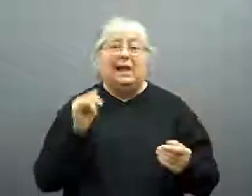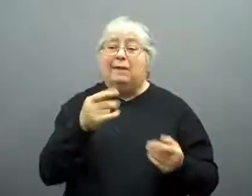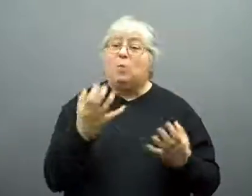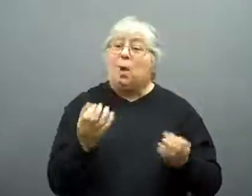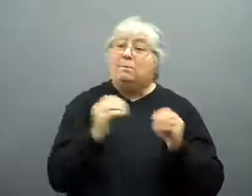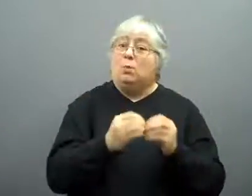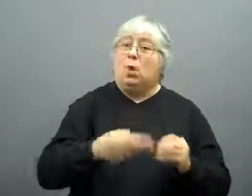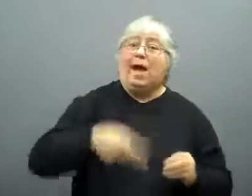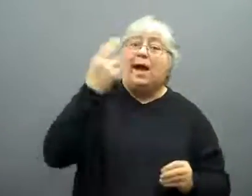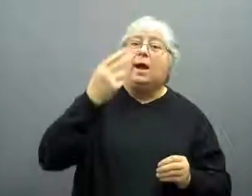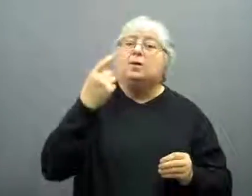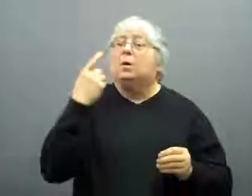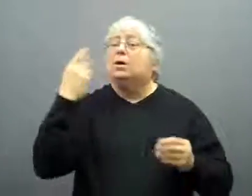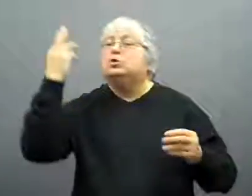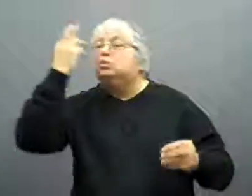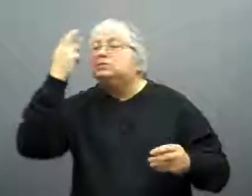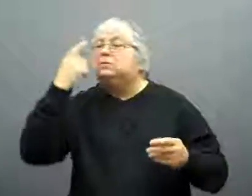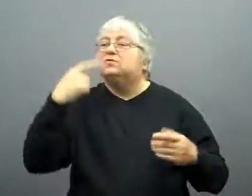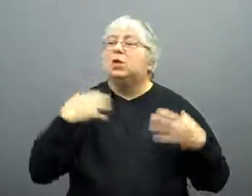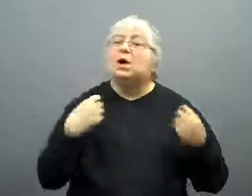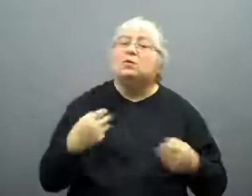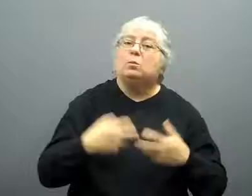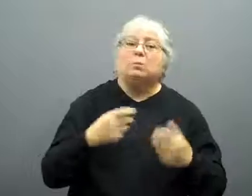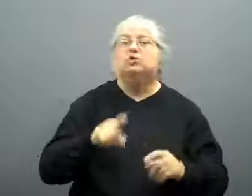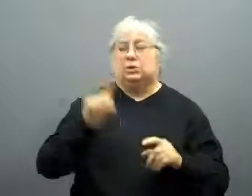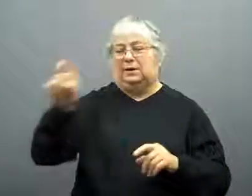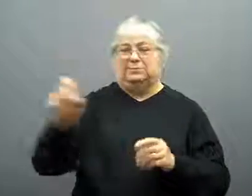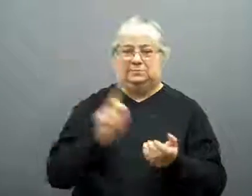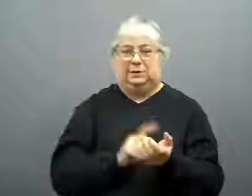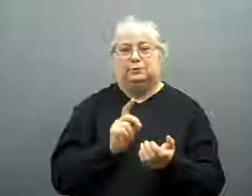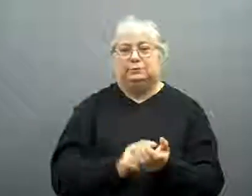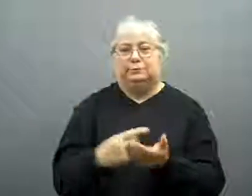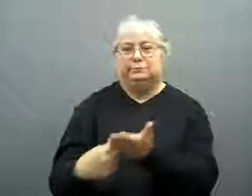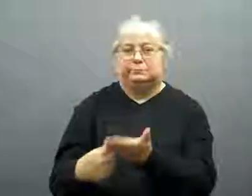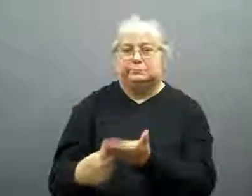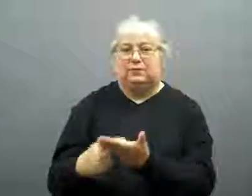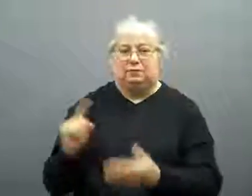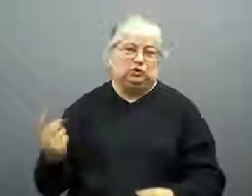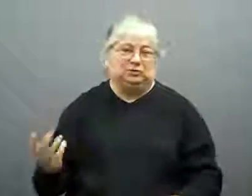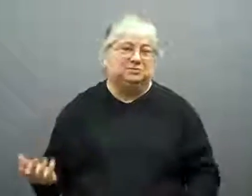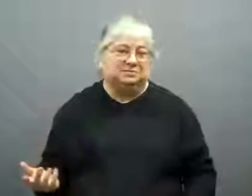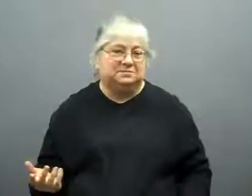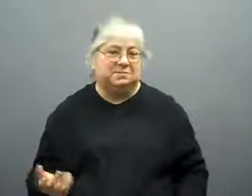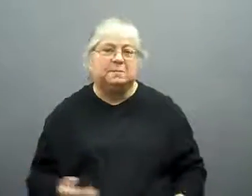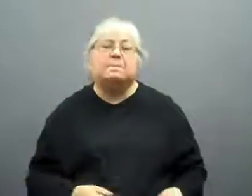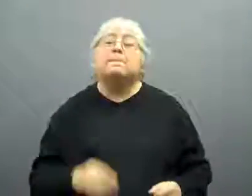If you want to take a higher dose for a specific health issue, discuss it with a doctor first.